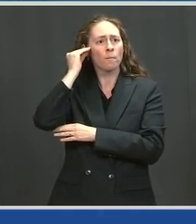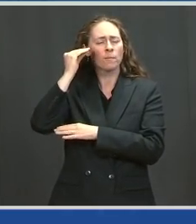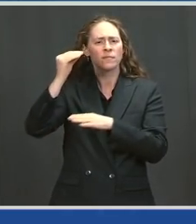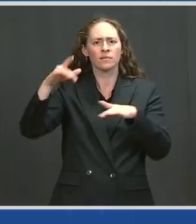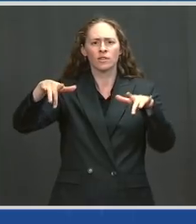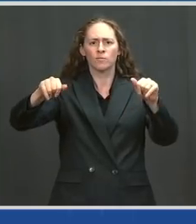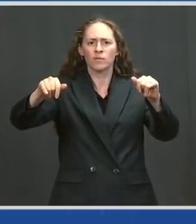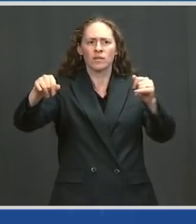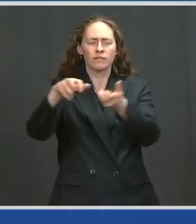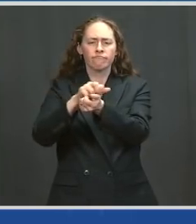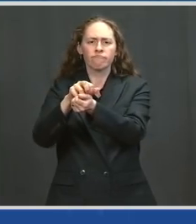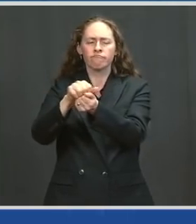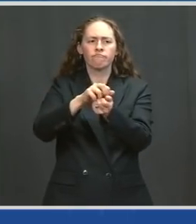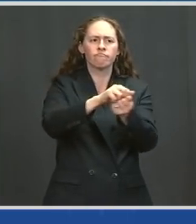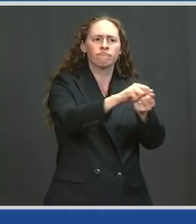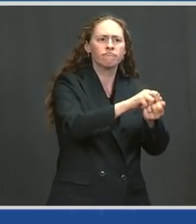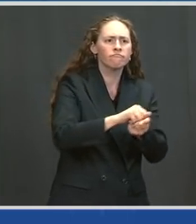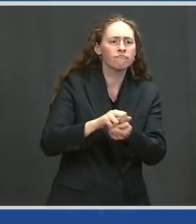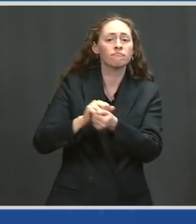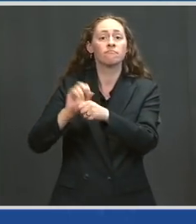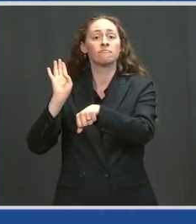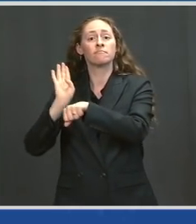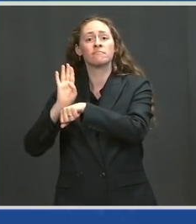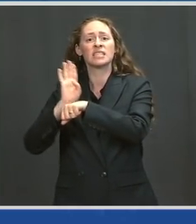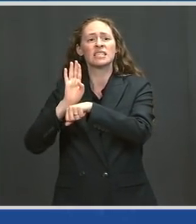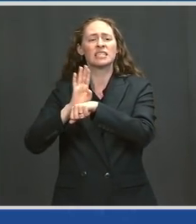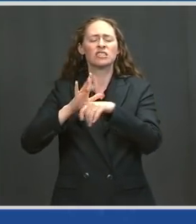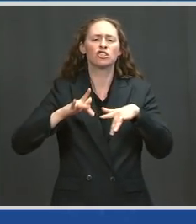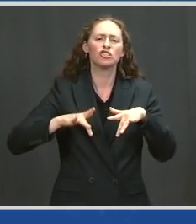They had insurance, many of them, rejected claims of damage.